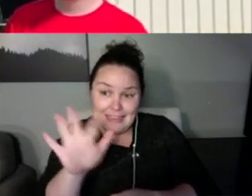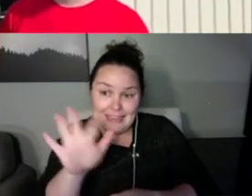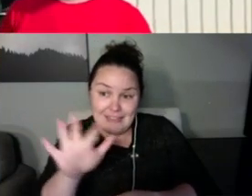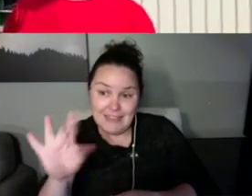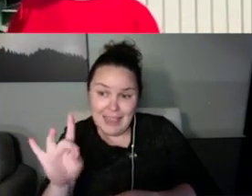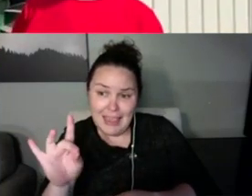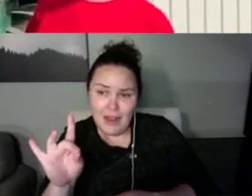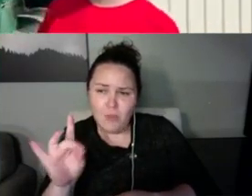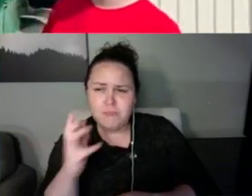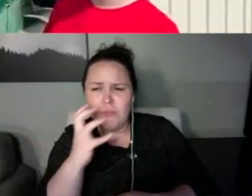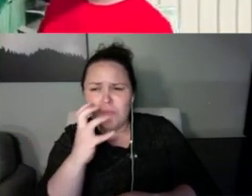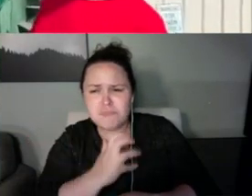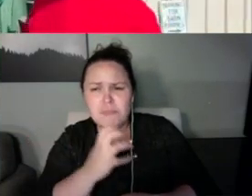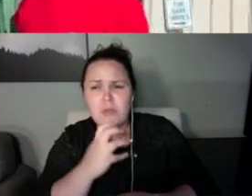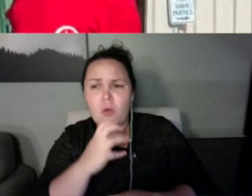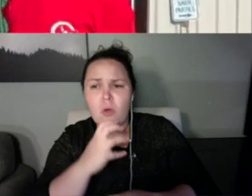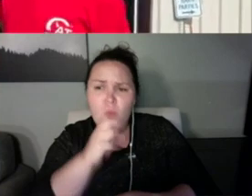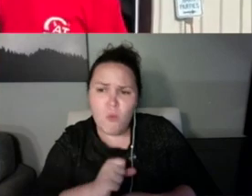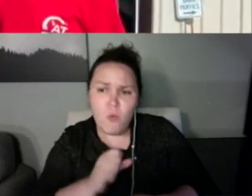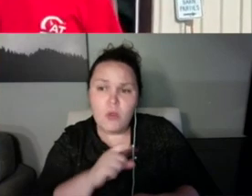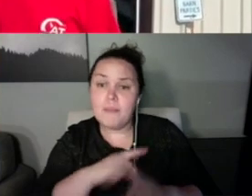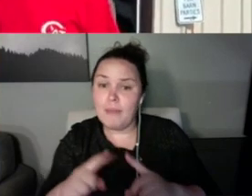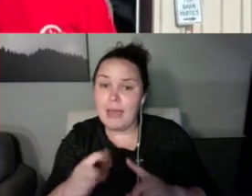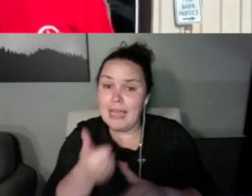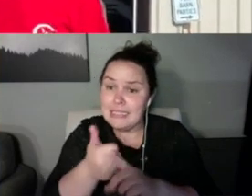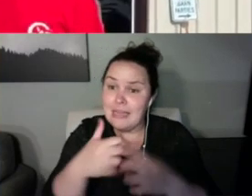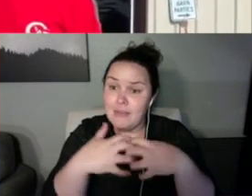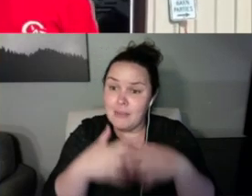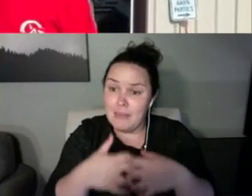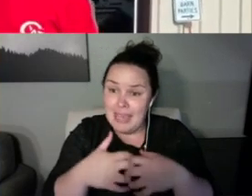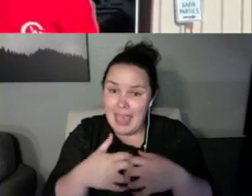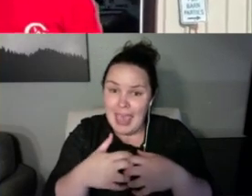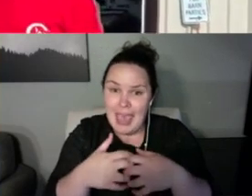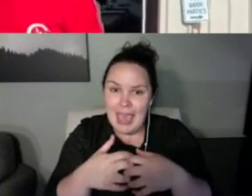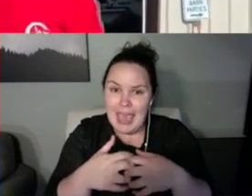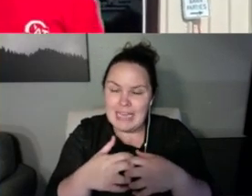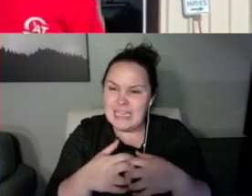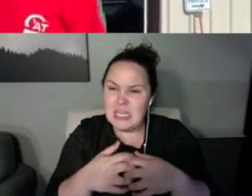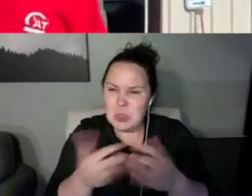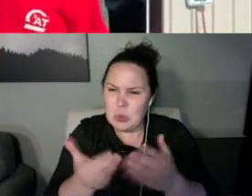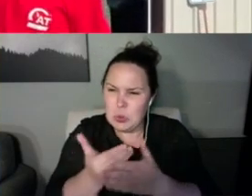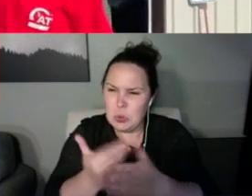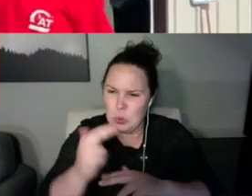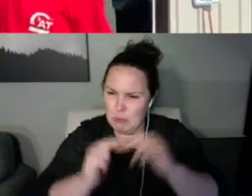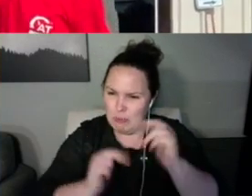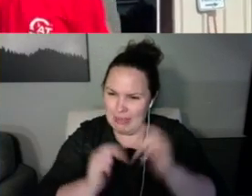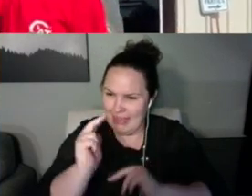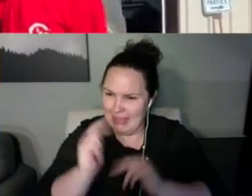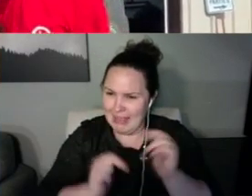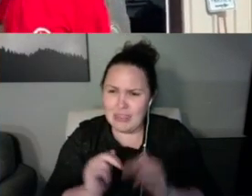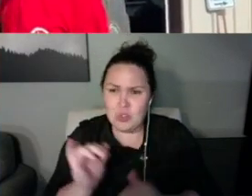but it's been mechanically all rebuilt so it's like a brand new tractor.